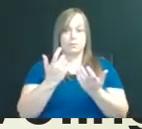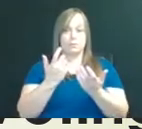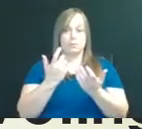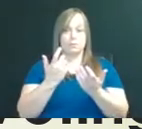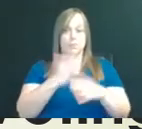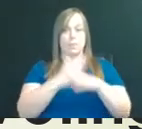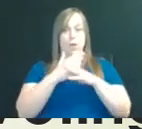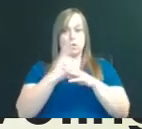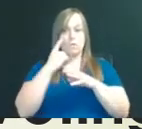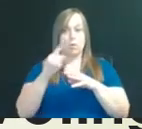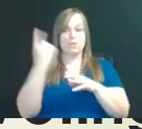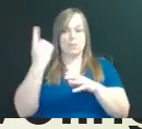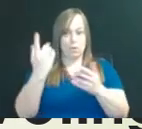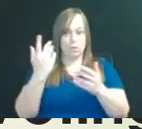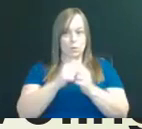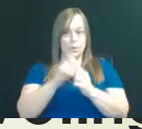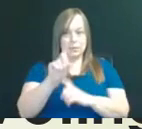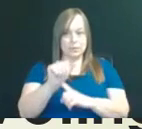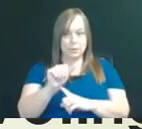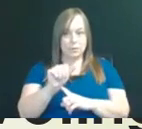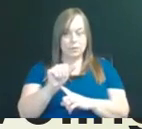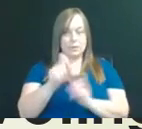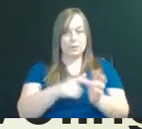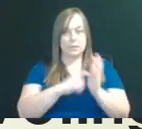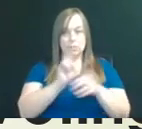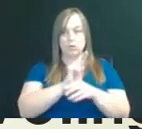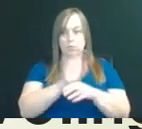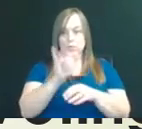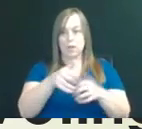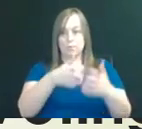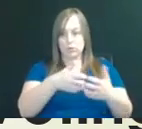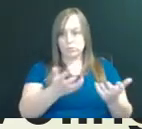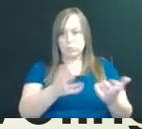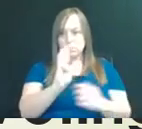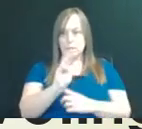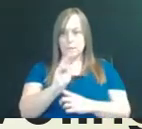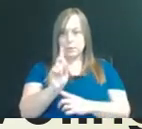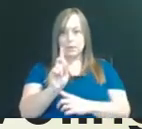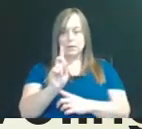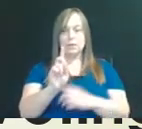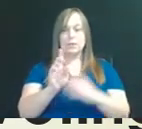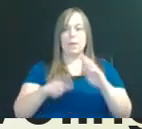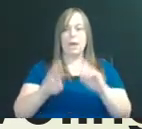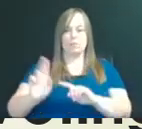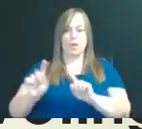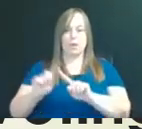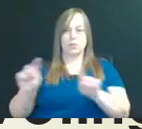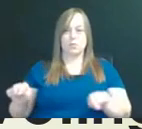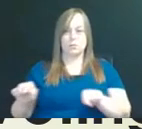to someone with a disability needing to use that device. And if you look at the bottom right corner of the slide,